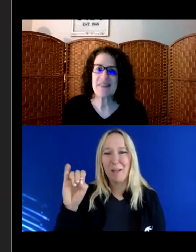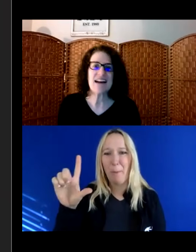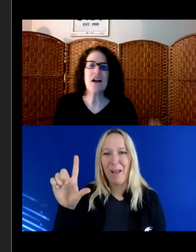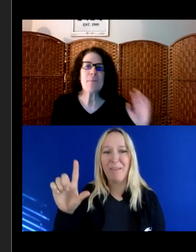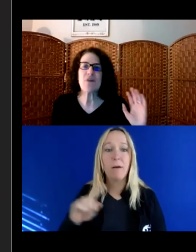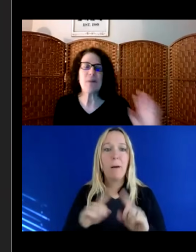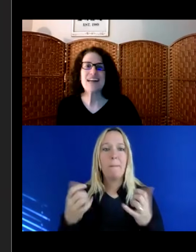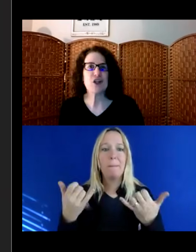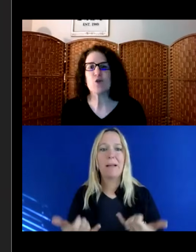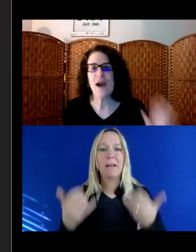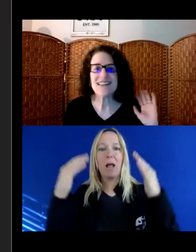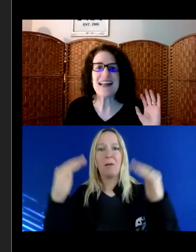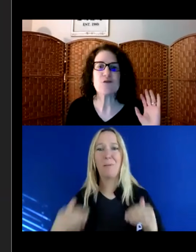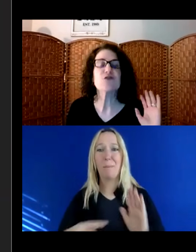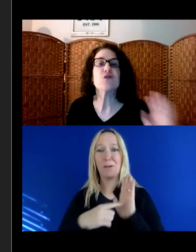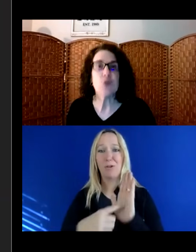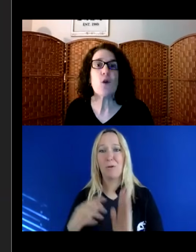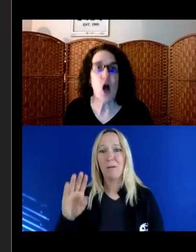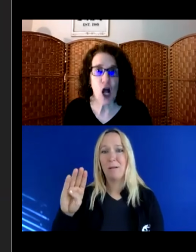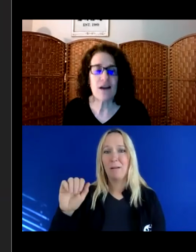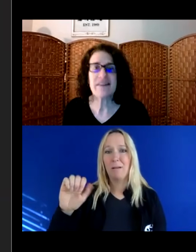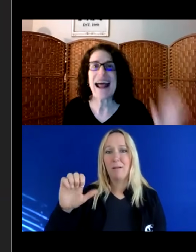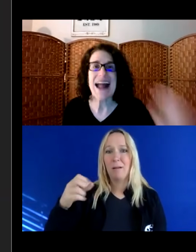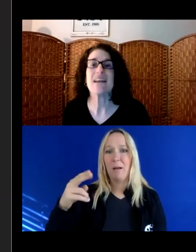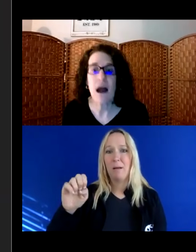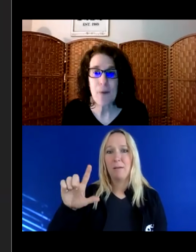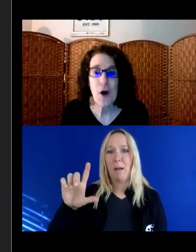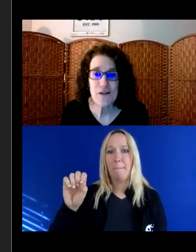They -- The Bachelor dragged it so long that I had to cut part of it.